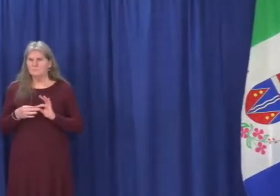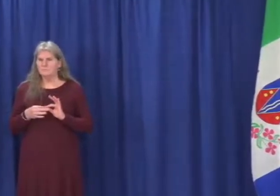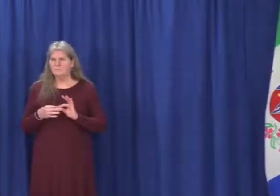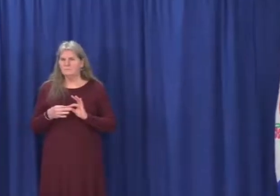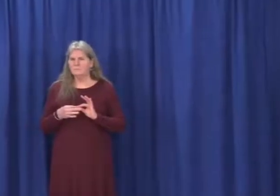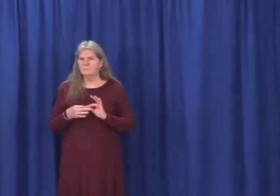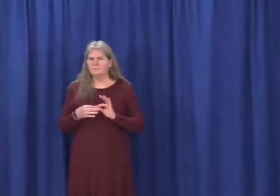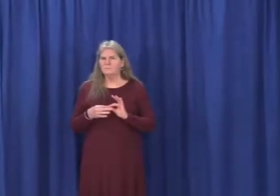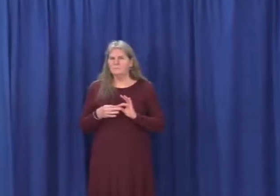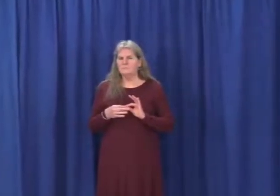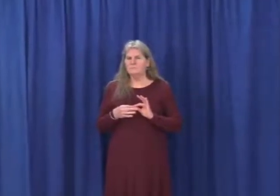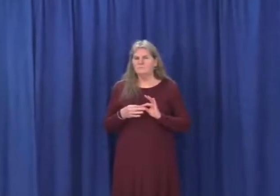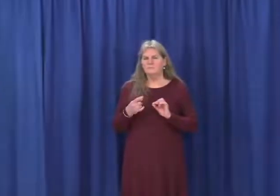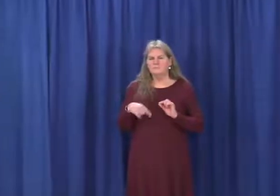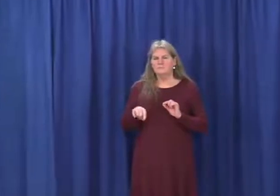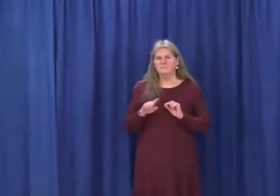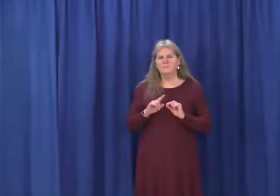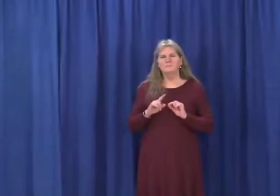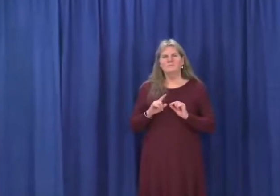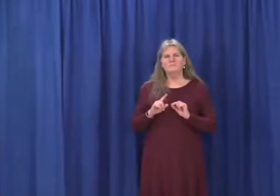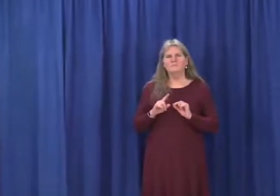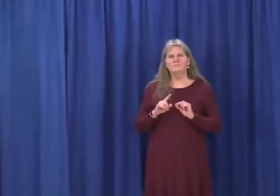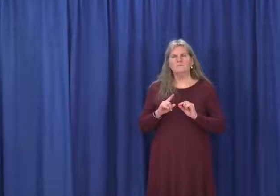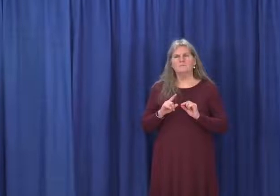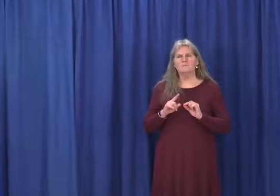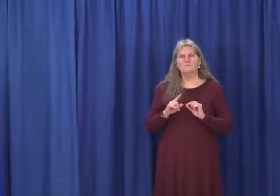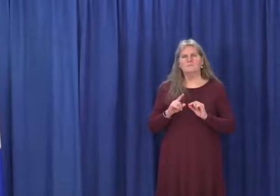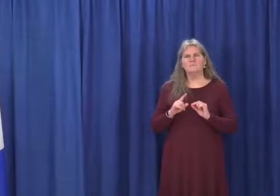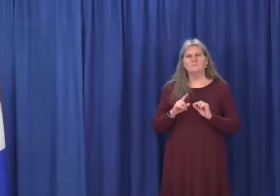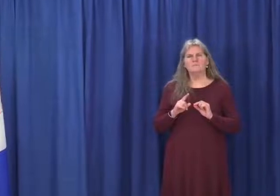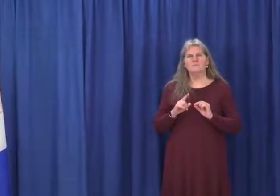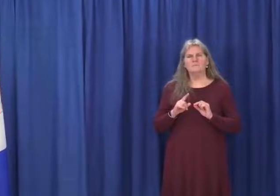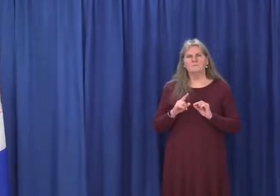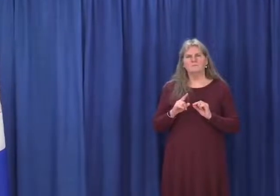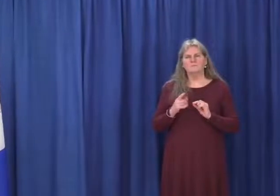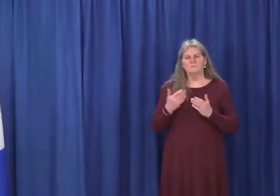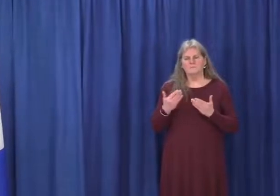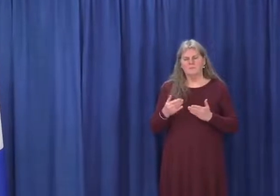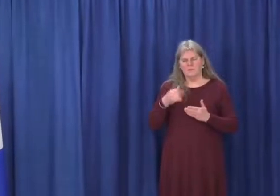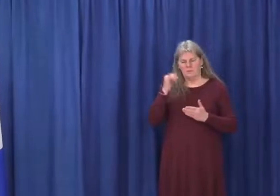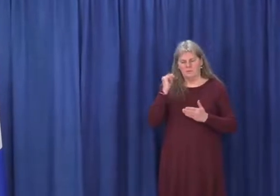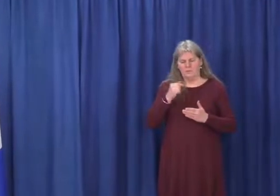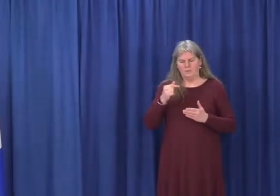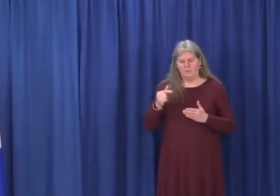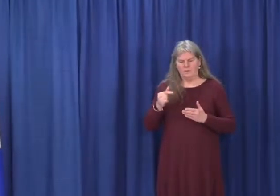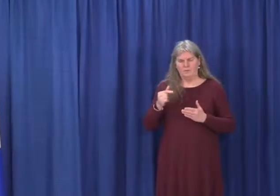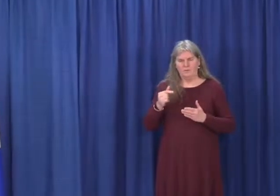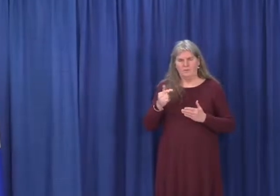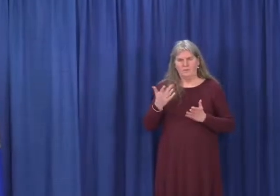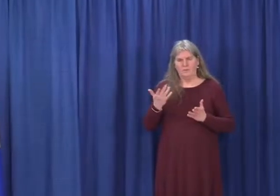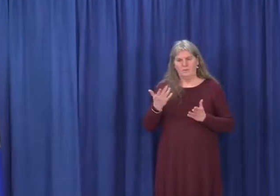that we-- of course, as a government, and we're here today, we're-- we're slowly loosening